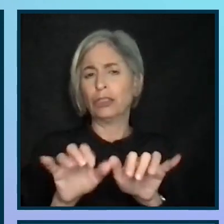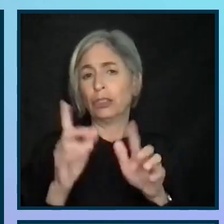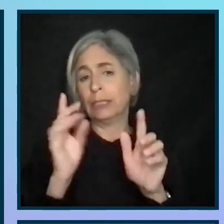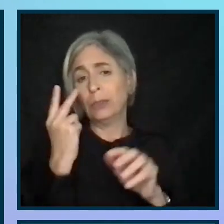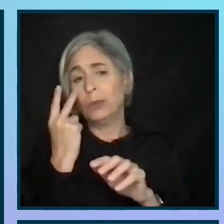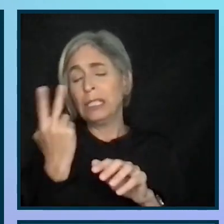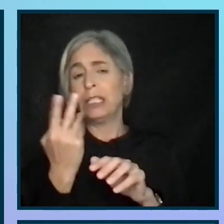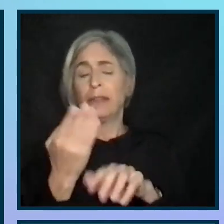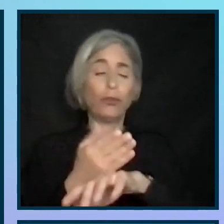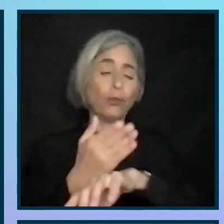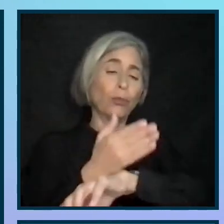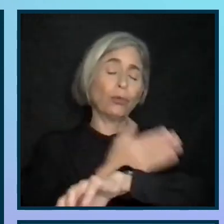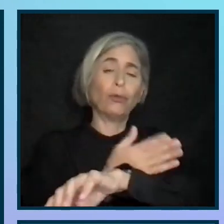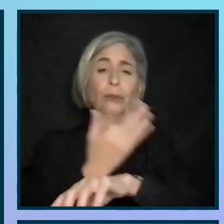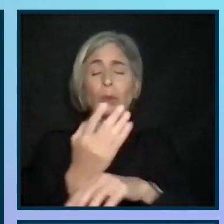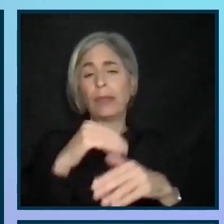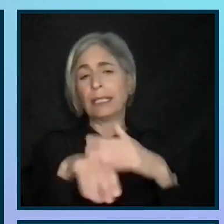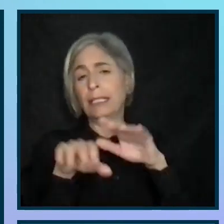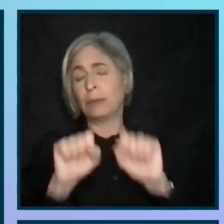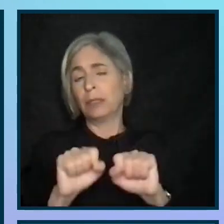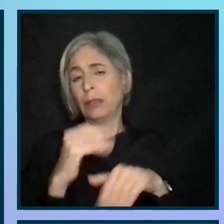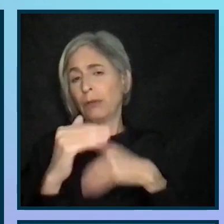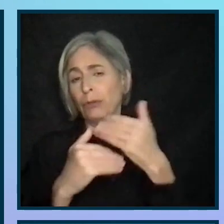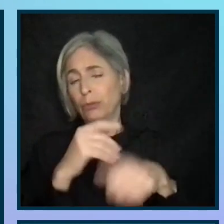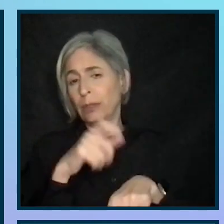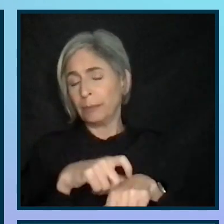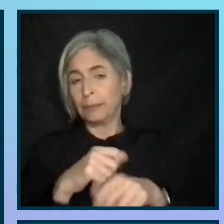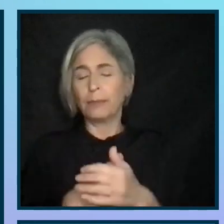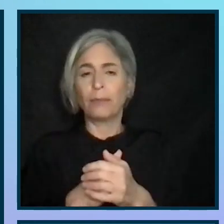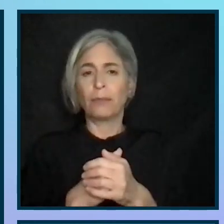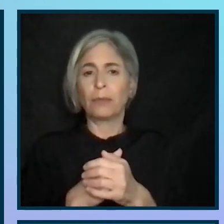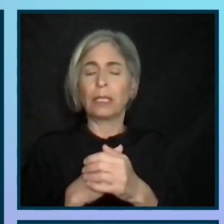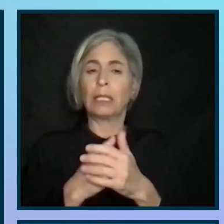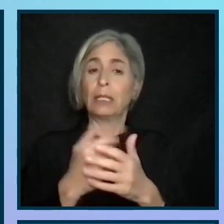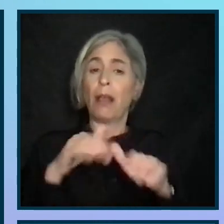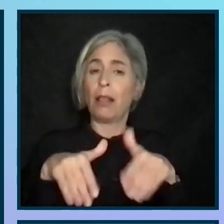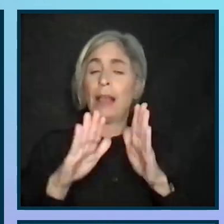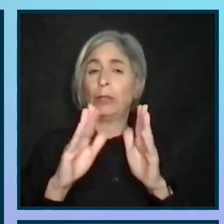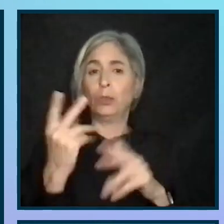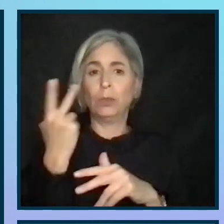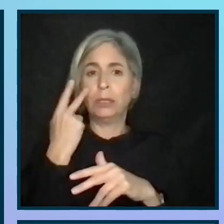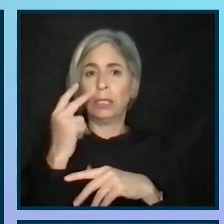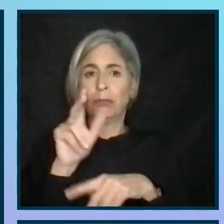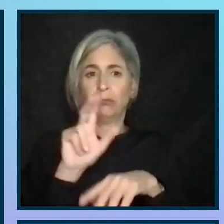is improving over time. It allows you to see how many bugs are being introduced in the first place,